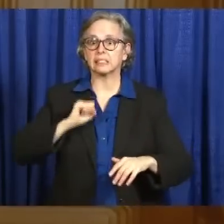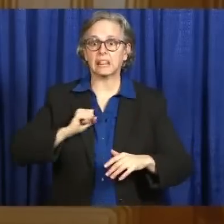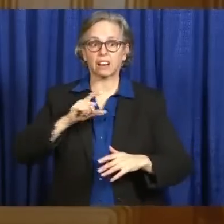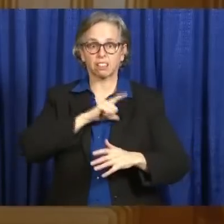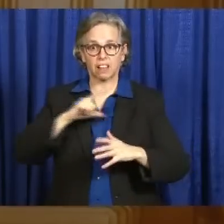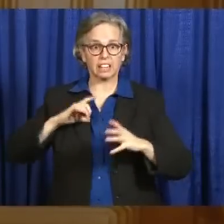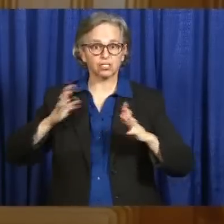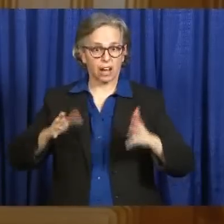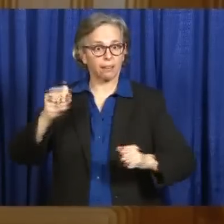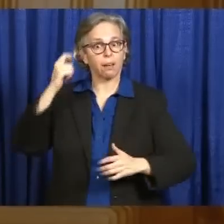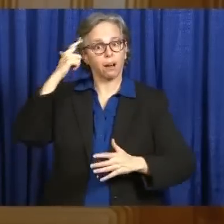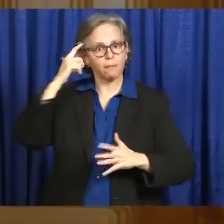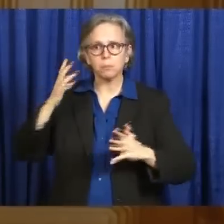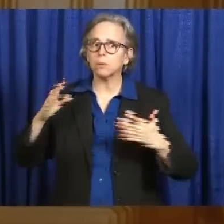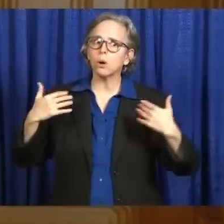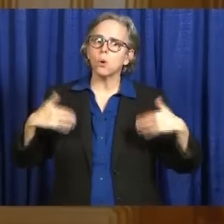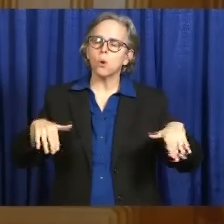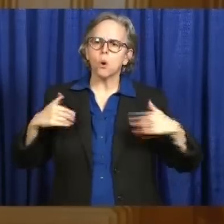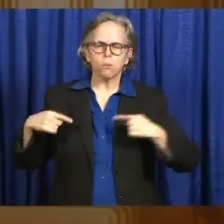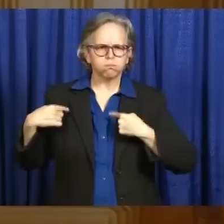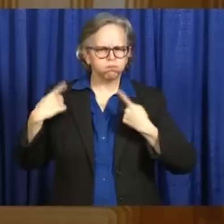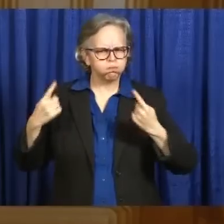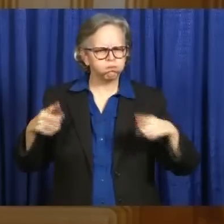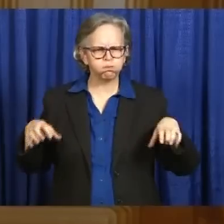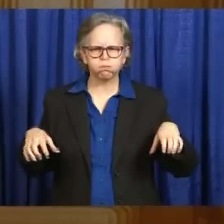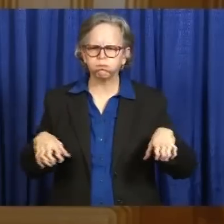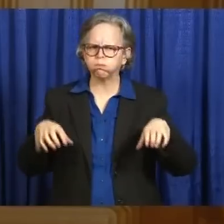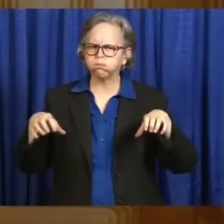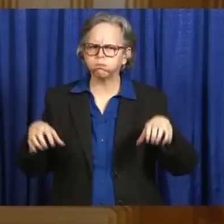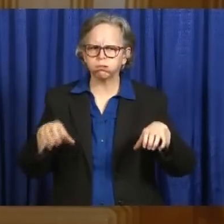JOBS OHIO. THIS WAS STARTED UNDER THE K-6 ADMINISTRATION BY THE LEGISLATURE AND BY THE